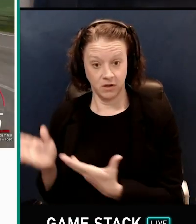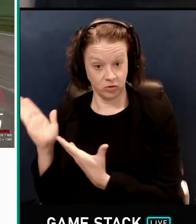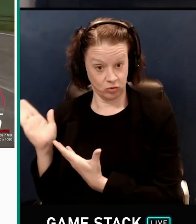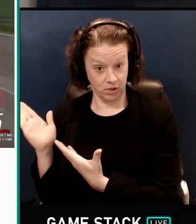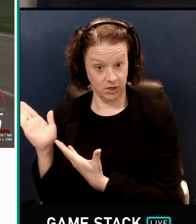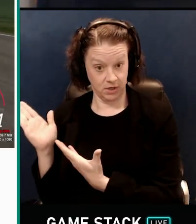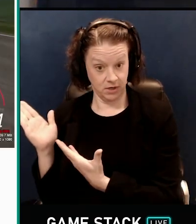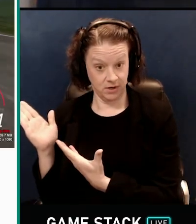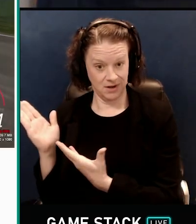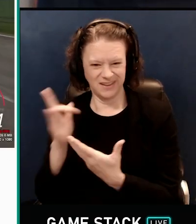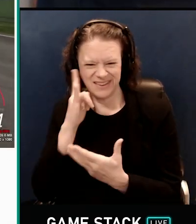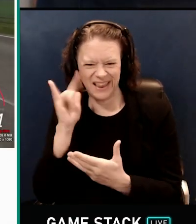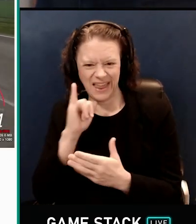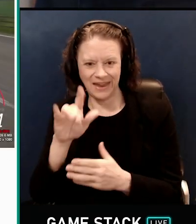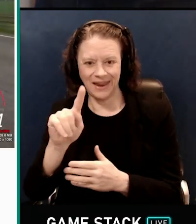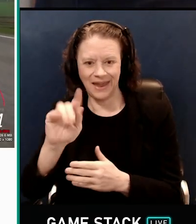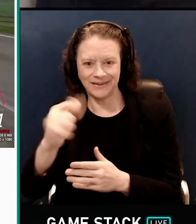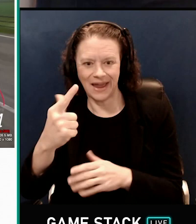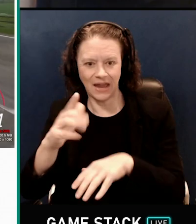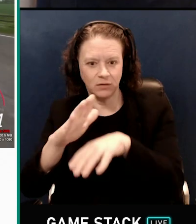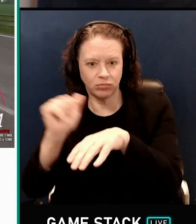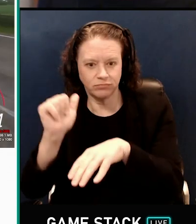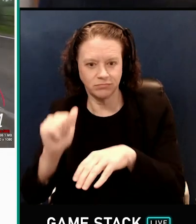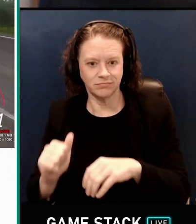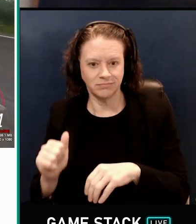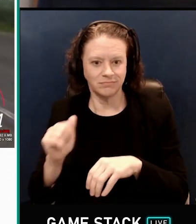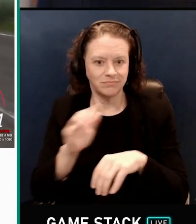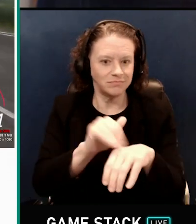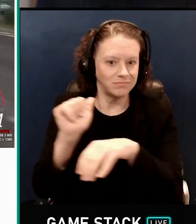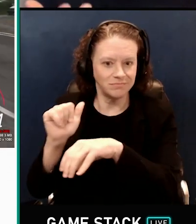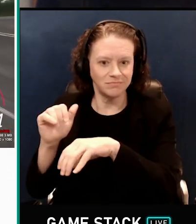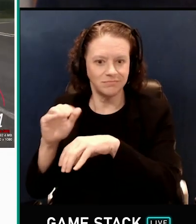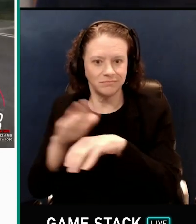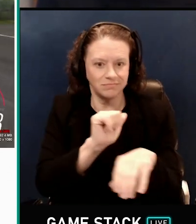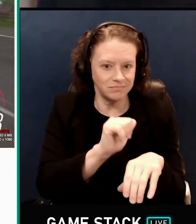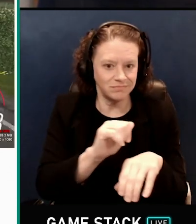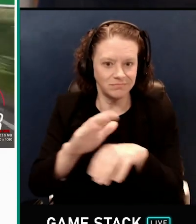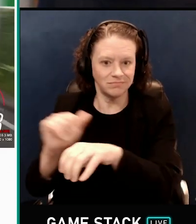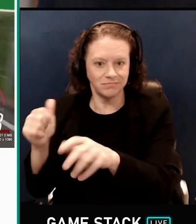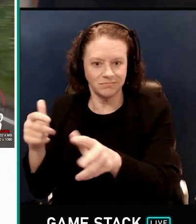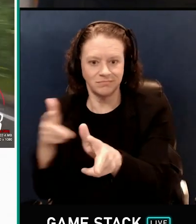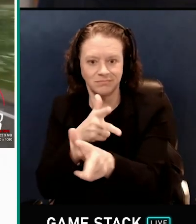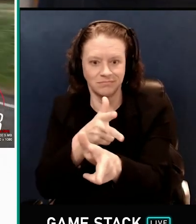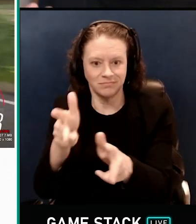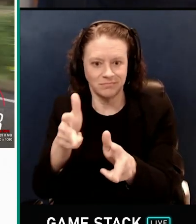is a hypothetical game of tag that we may want to exercise, and so to validate this we might need.